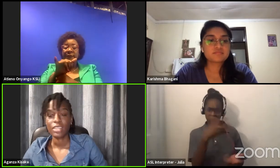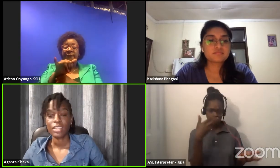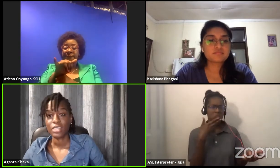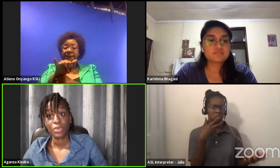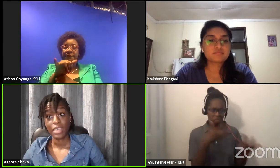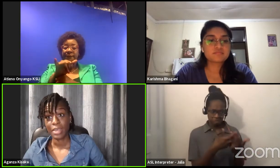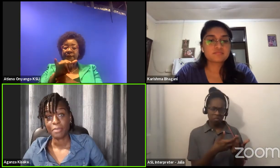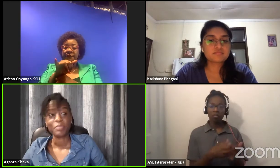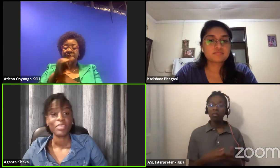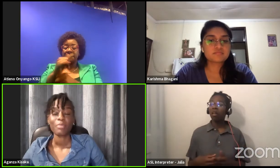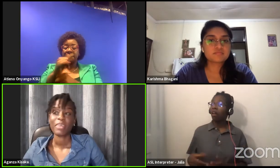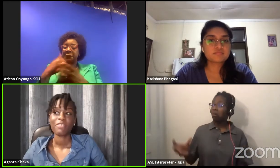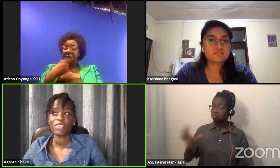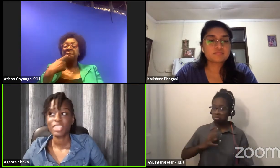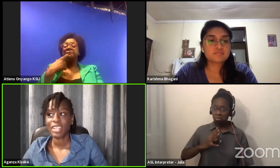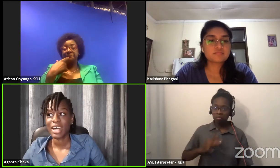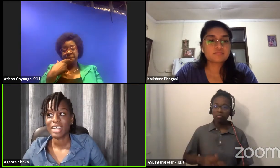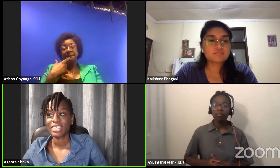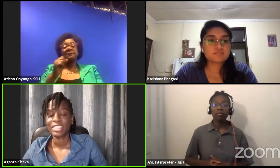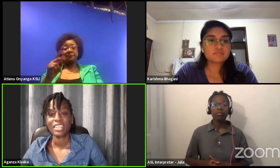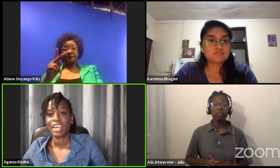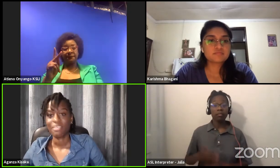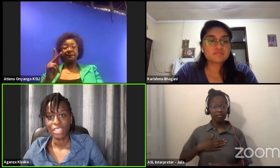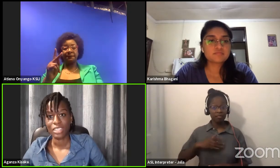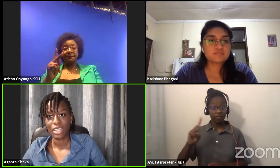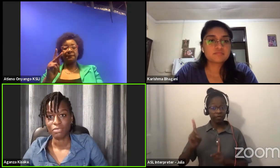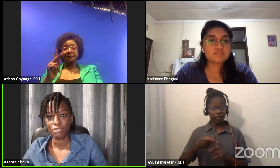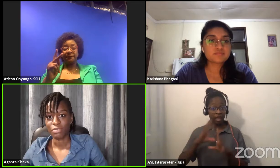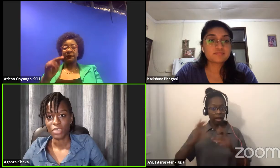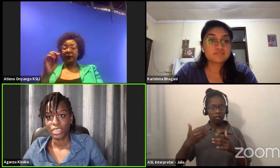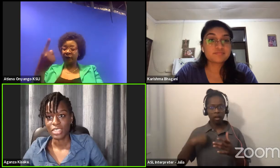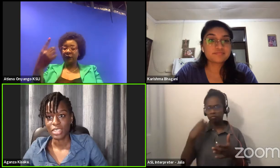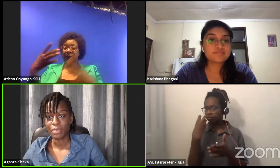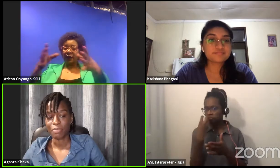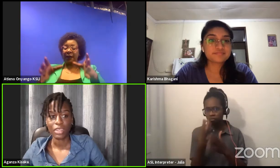I said, "Okay," my first class I fell in love with theater.